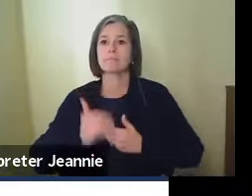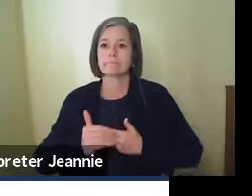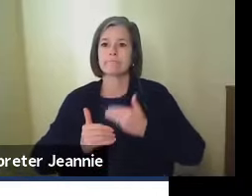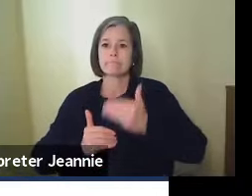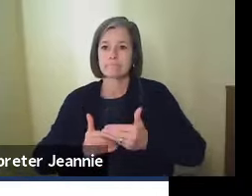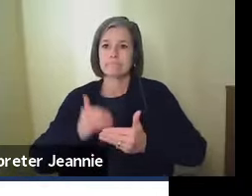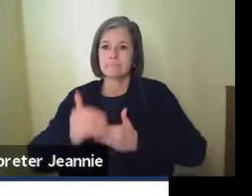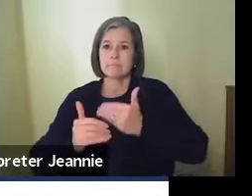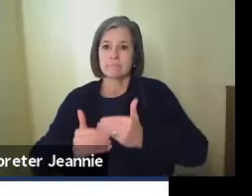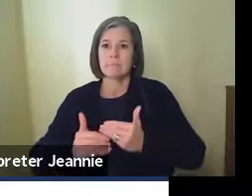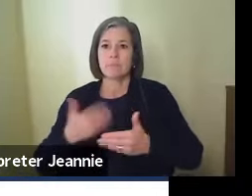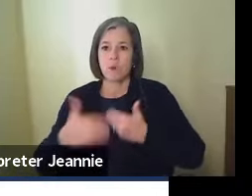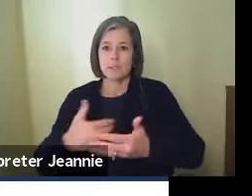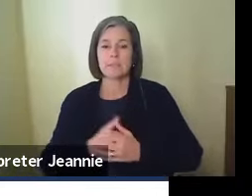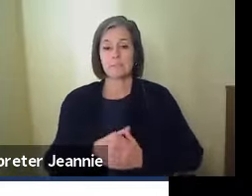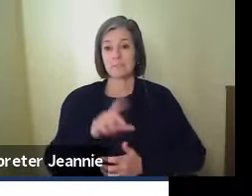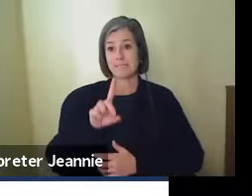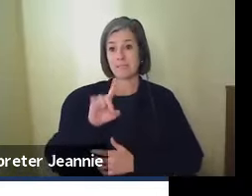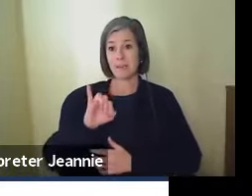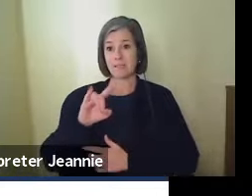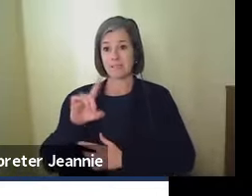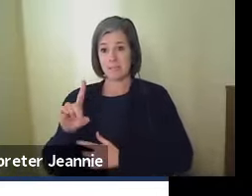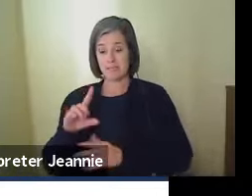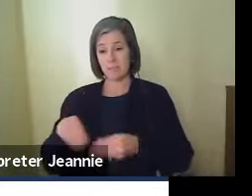DIDD is providing information to the Departments of Health